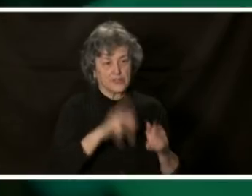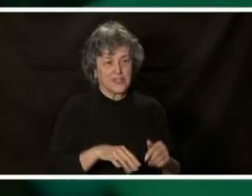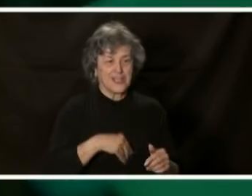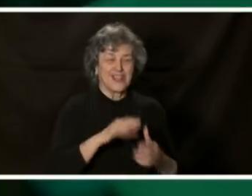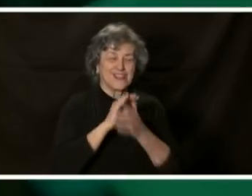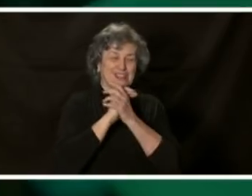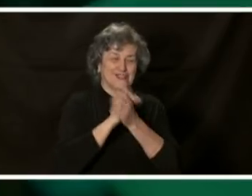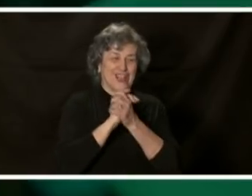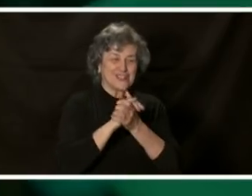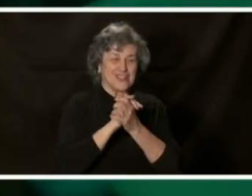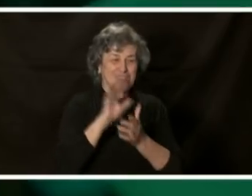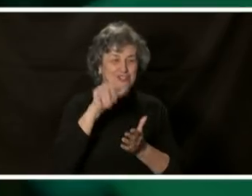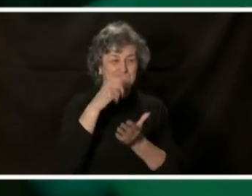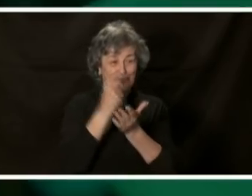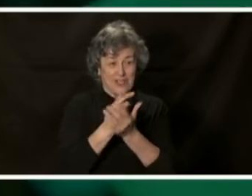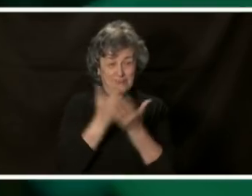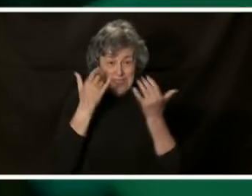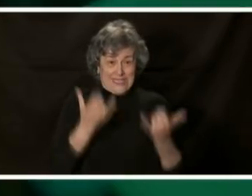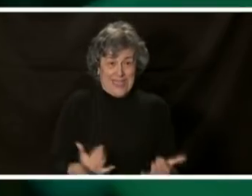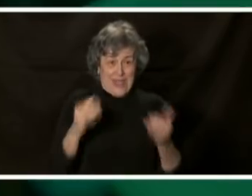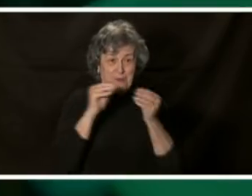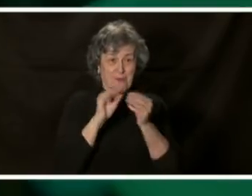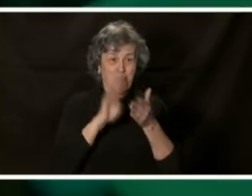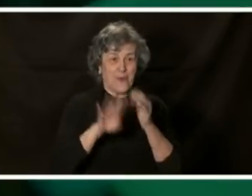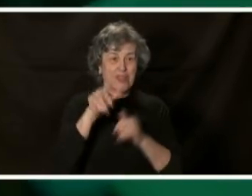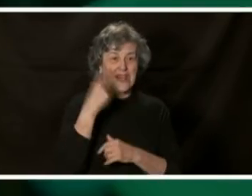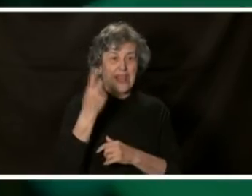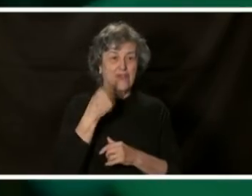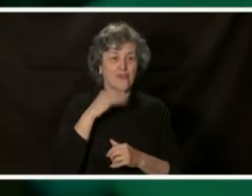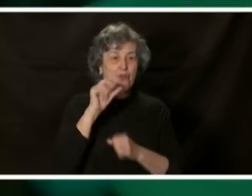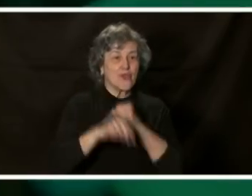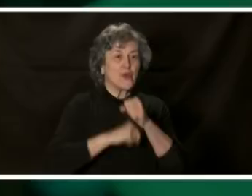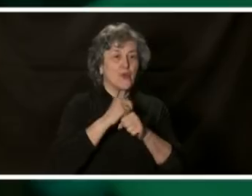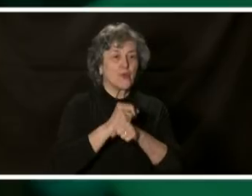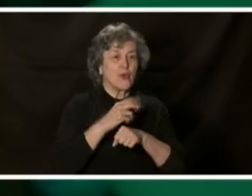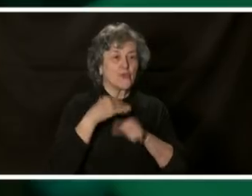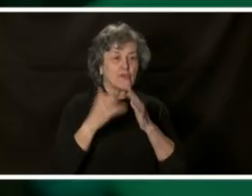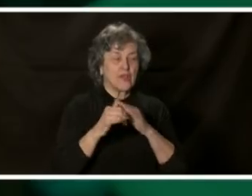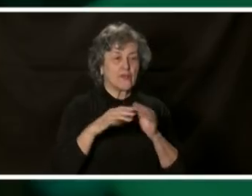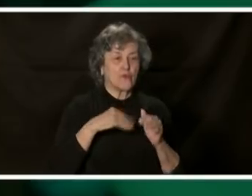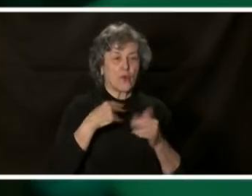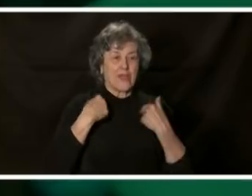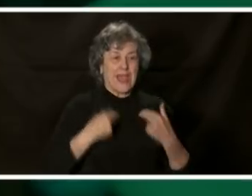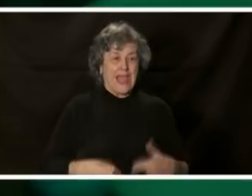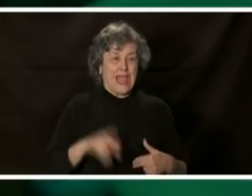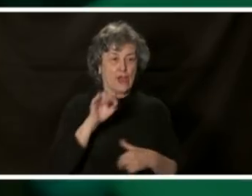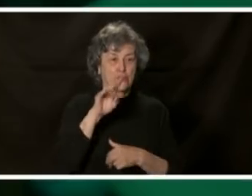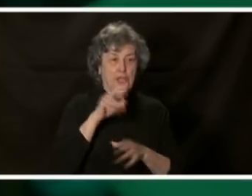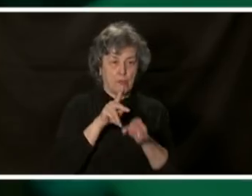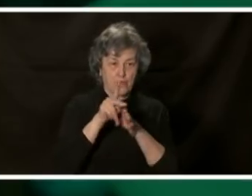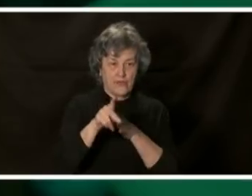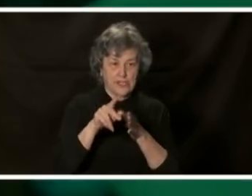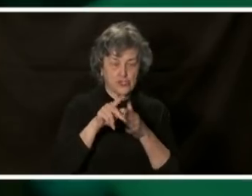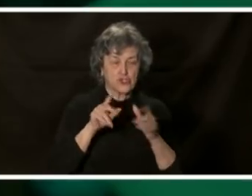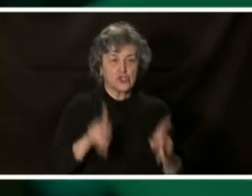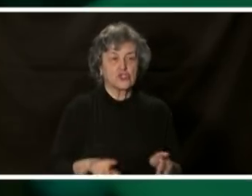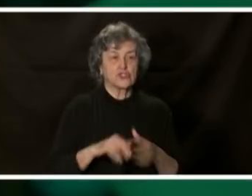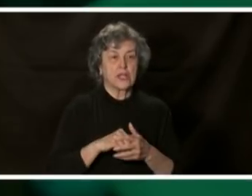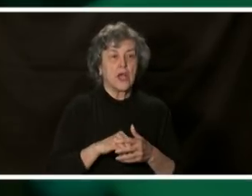NOW, MORE THAN EVER, THE WORLD NEEDS STRONG, ETHICAL, HEALTH CARE PROFESSIONALS. WE ARE SO EXCITED TO WATCH YOU SUCCEED.